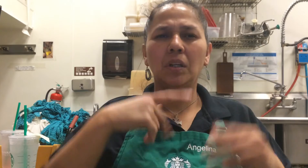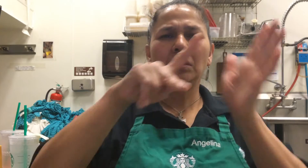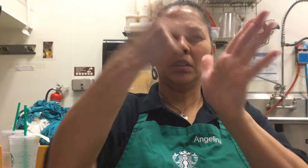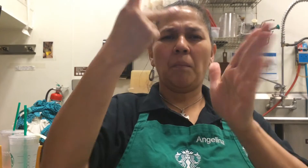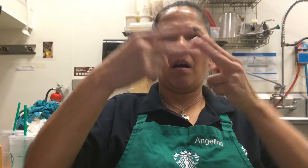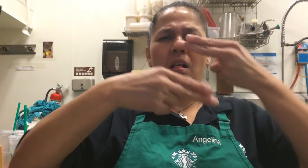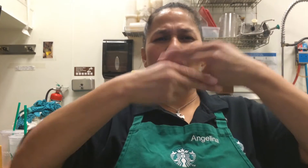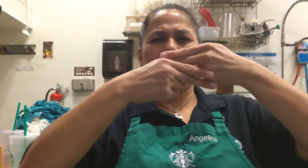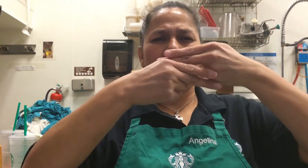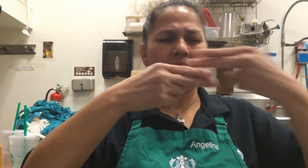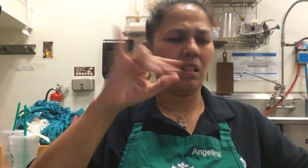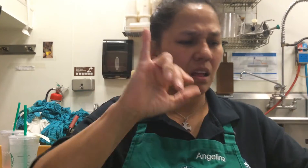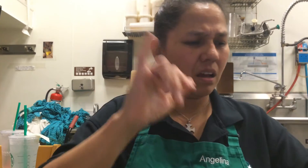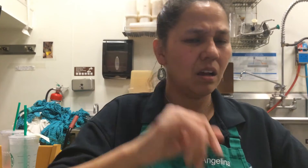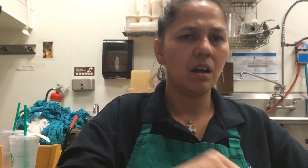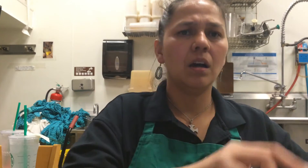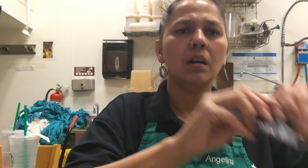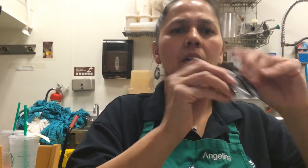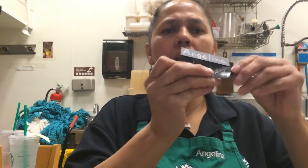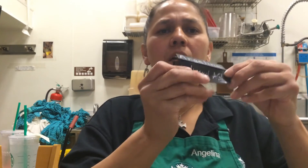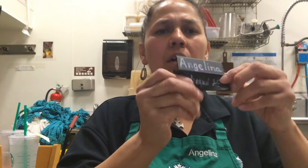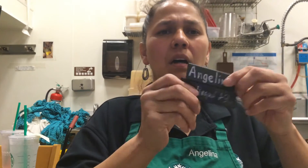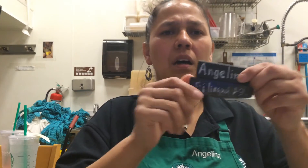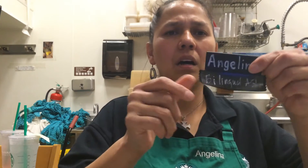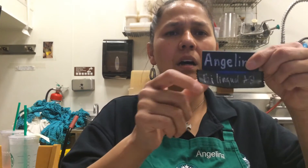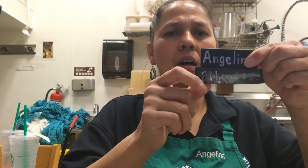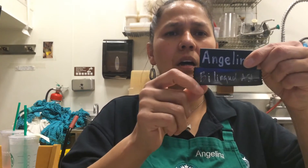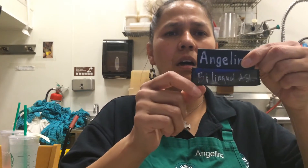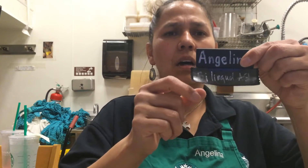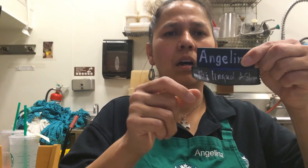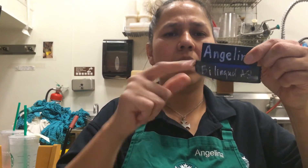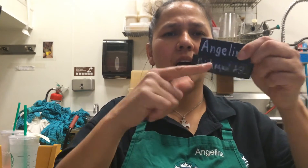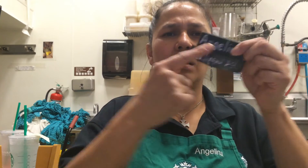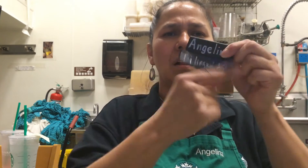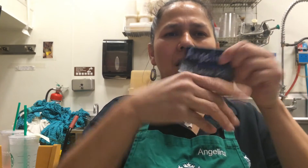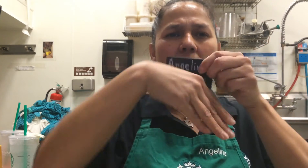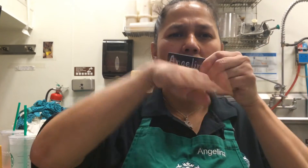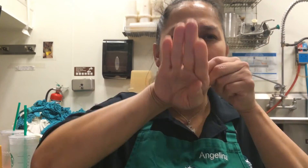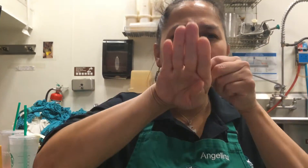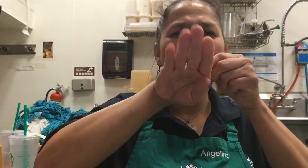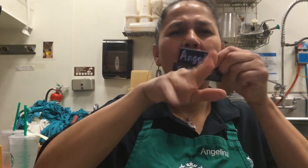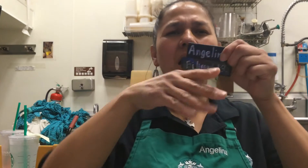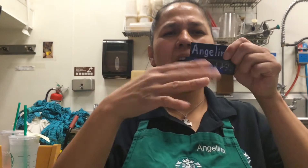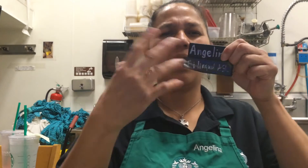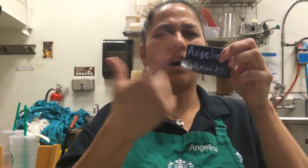As for the double label badges, you can see how it bends